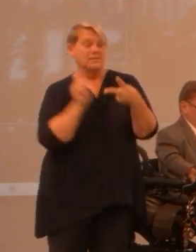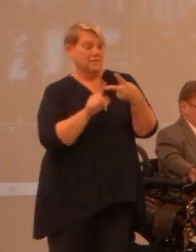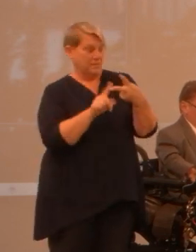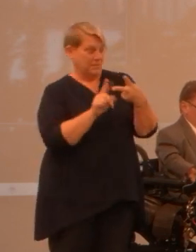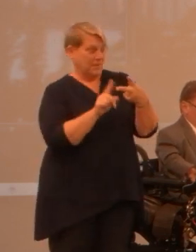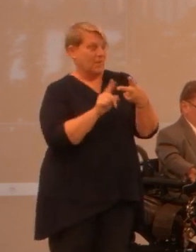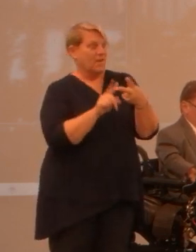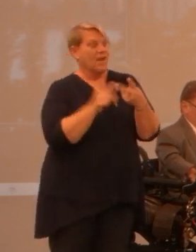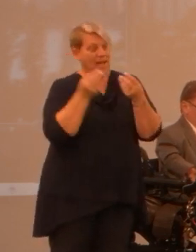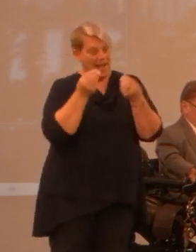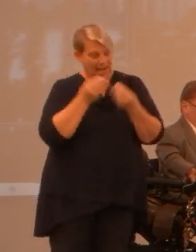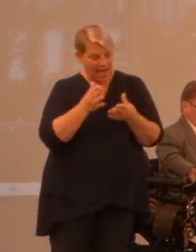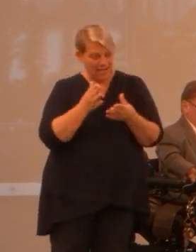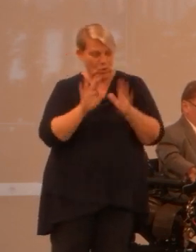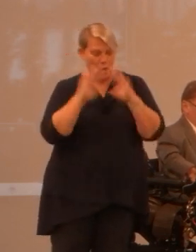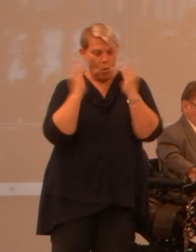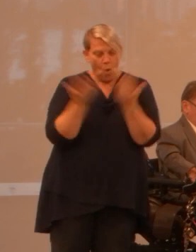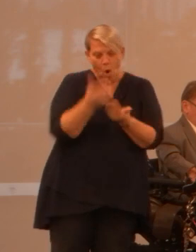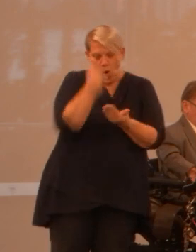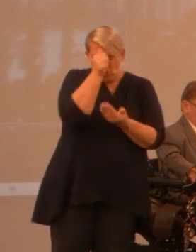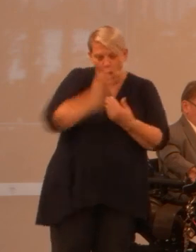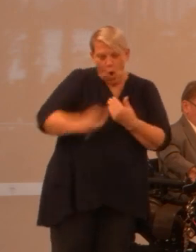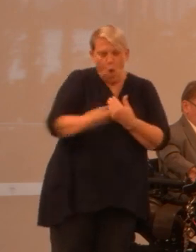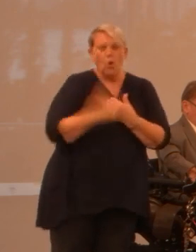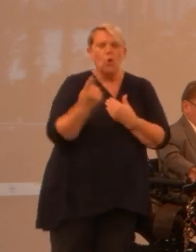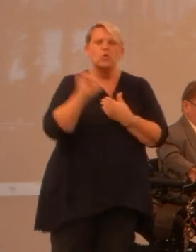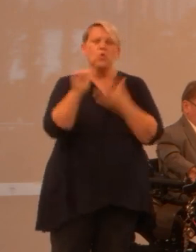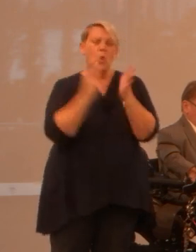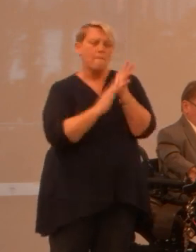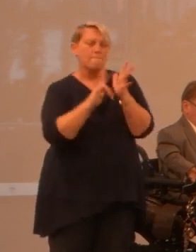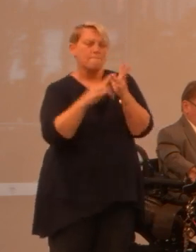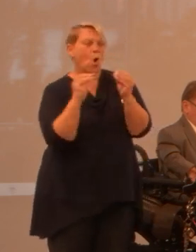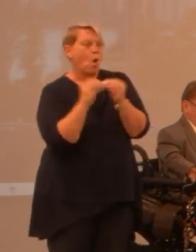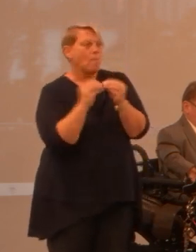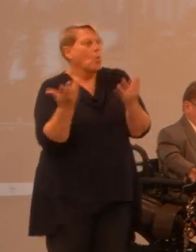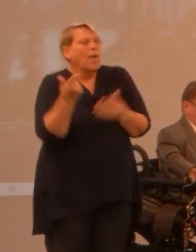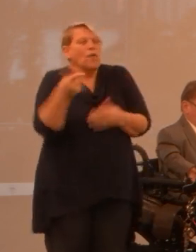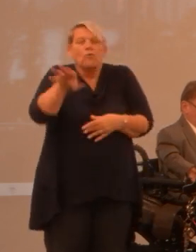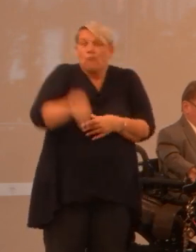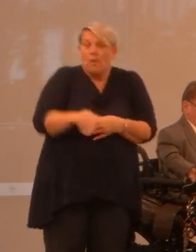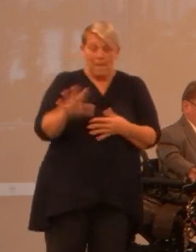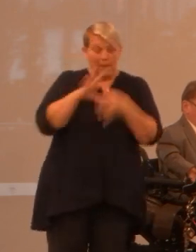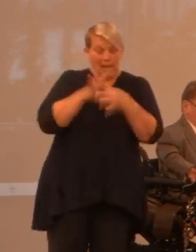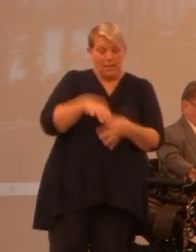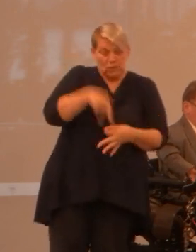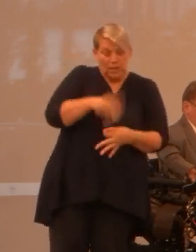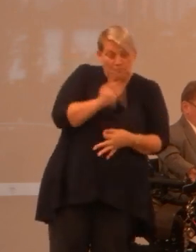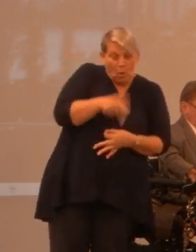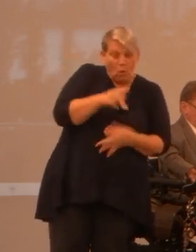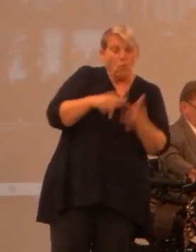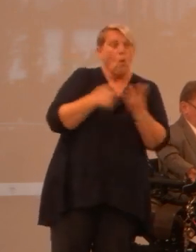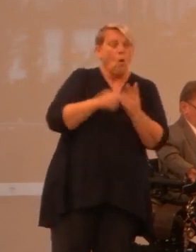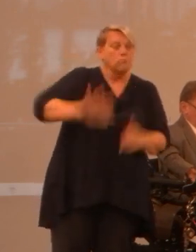boodja and the worl know your mob and where you're from. You could have connections here, you could have connections to other parts of WA, other